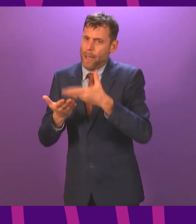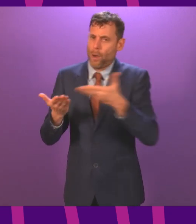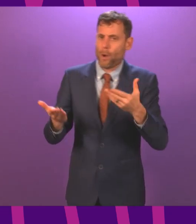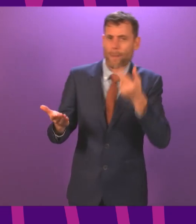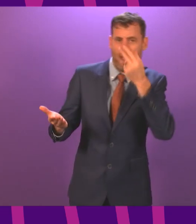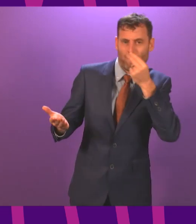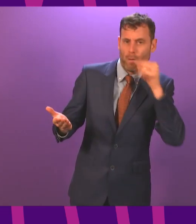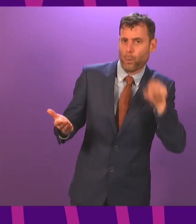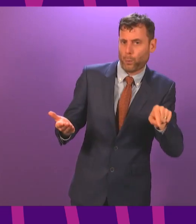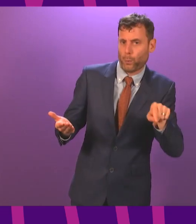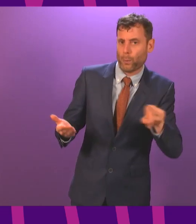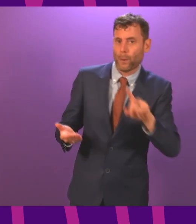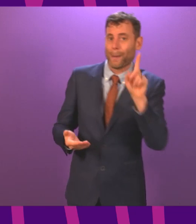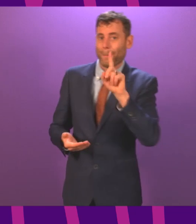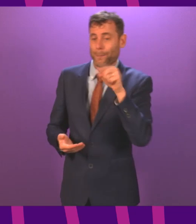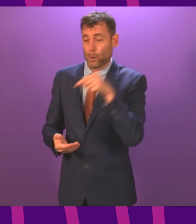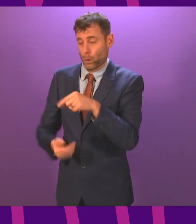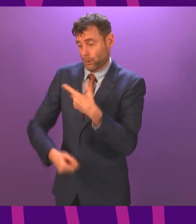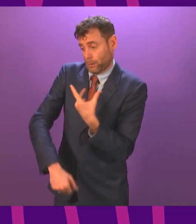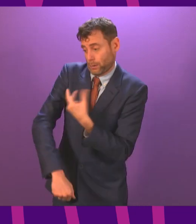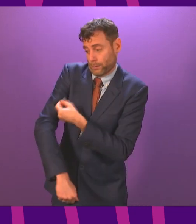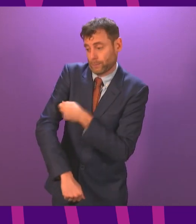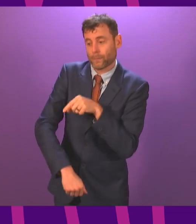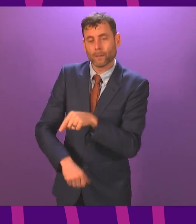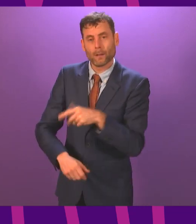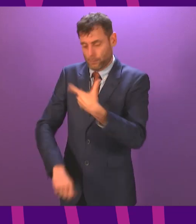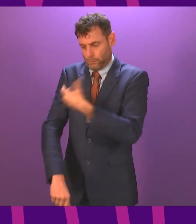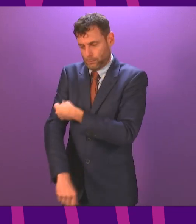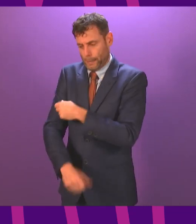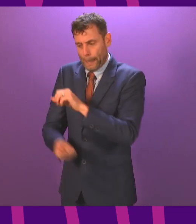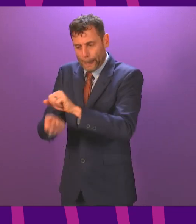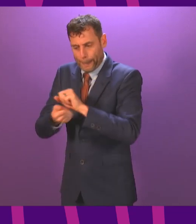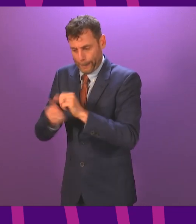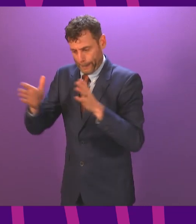exercise, partly because of the storage conditions and temperatures required to store and deal